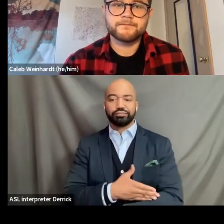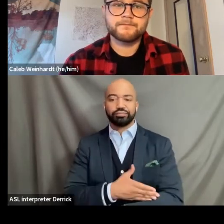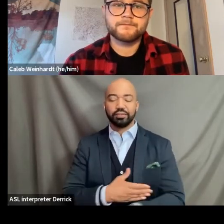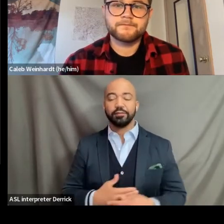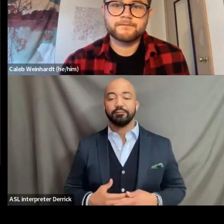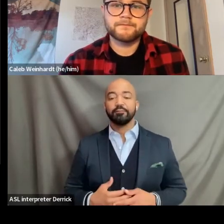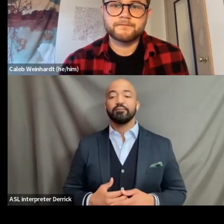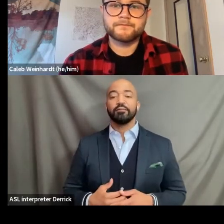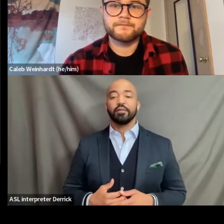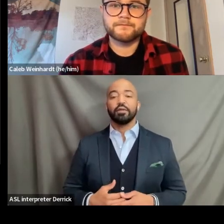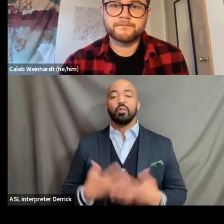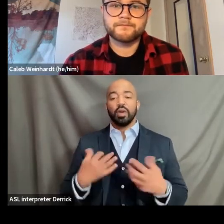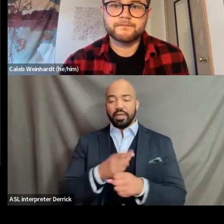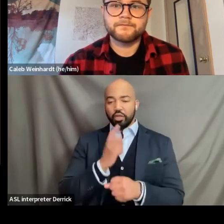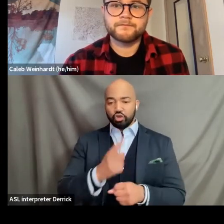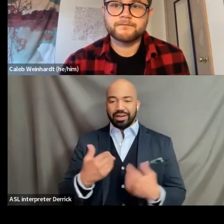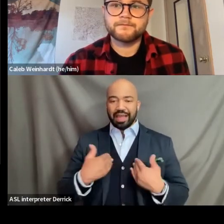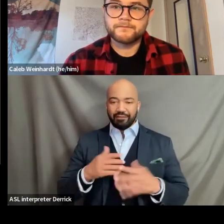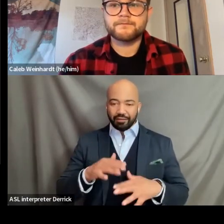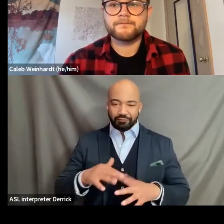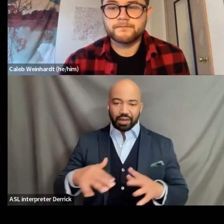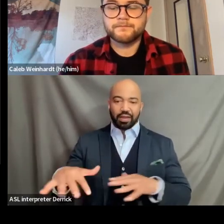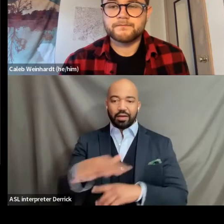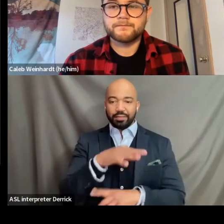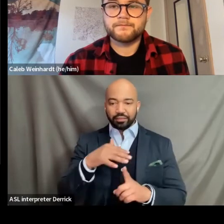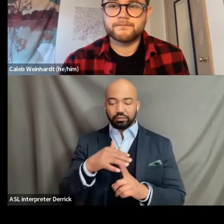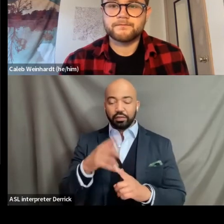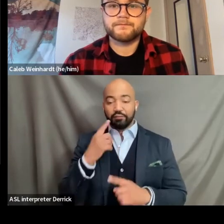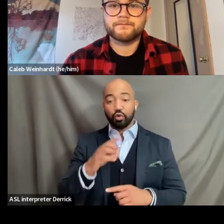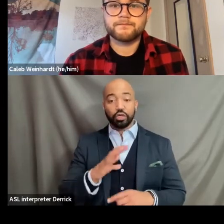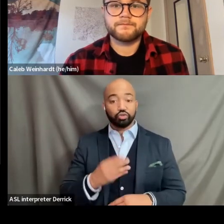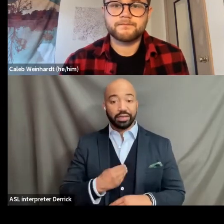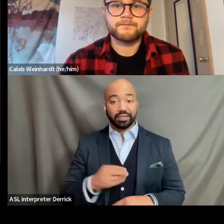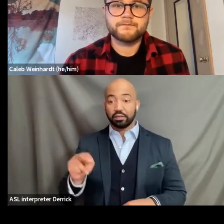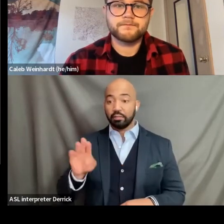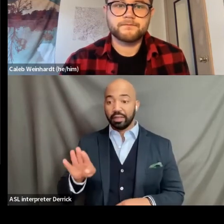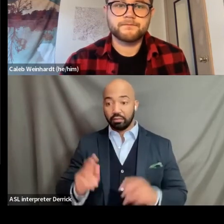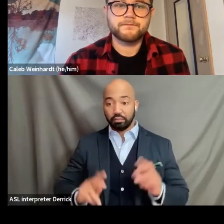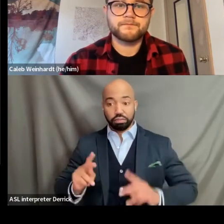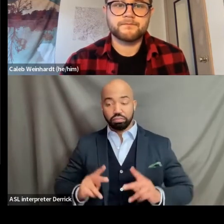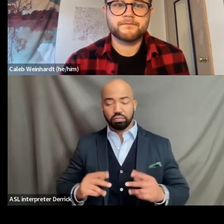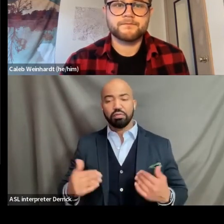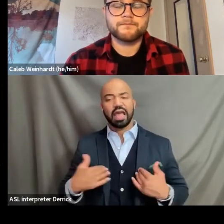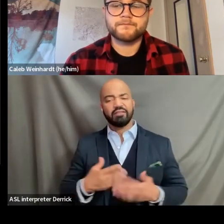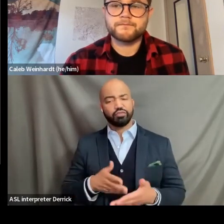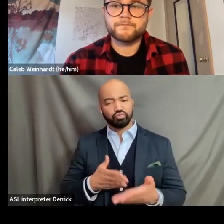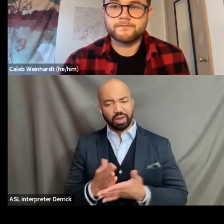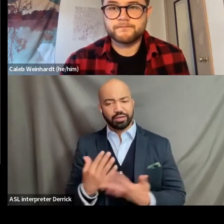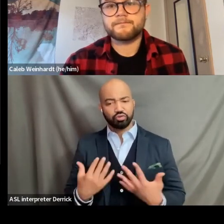that remind trans folks and nonbinary folks you have a right to heal just like every single other person.